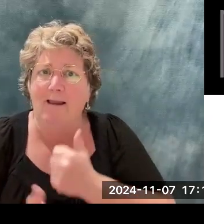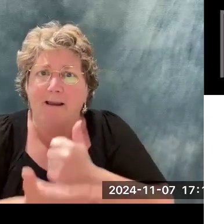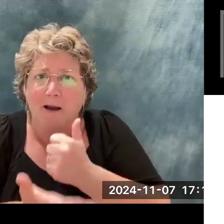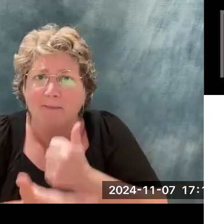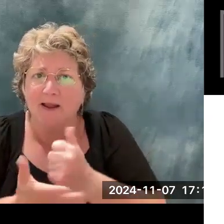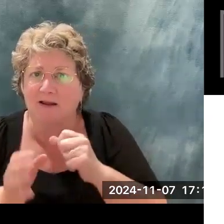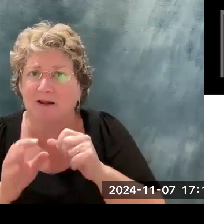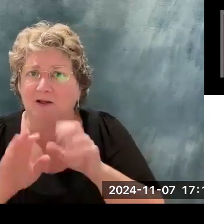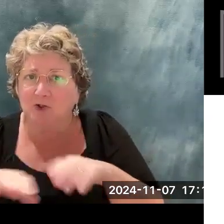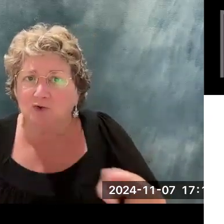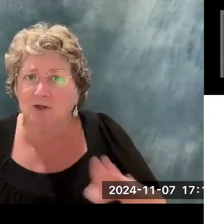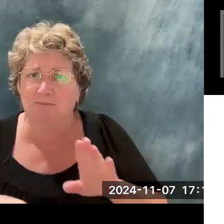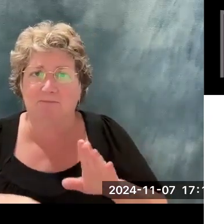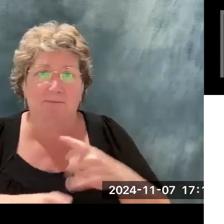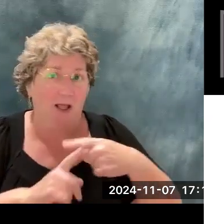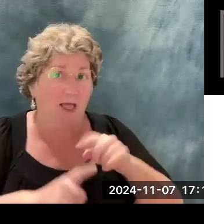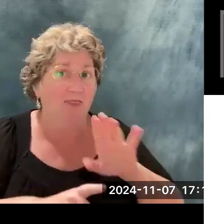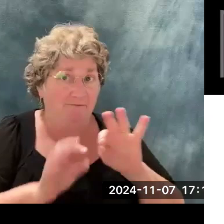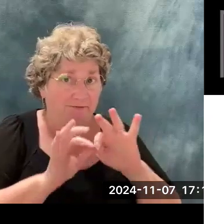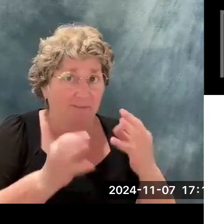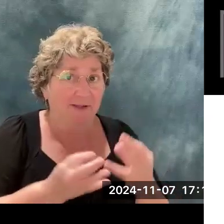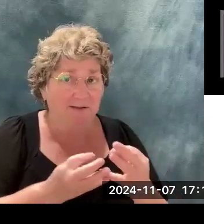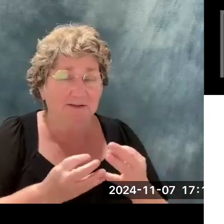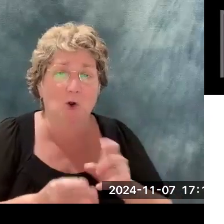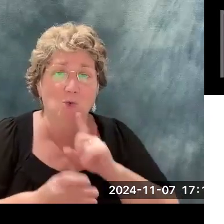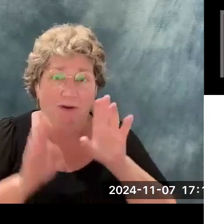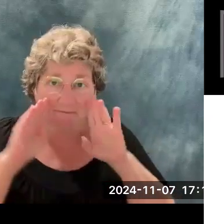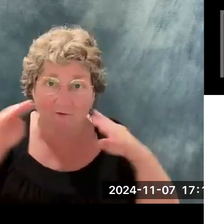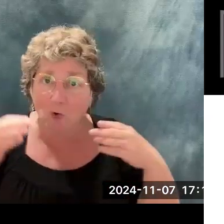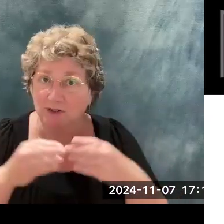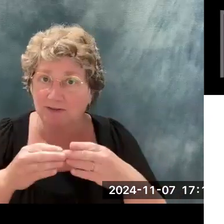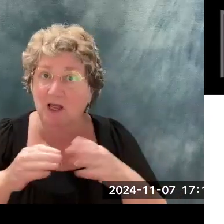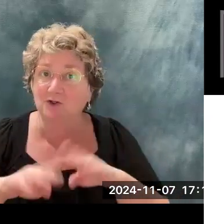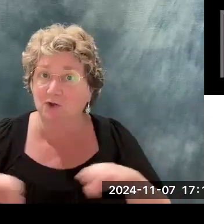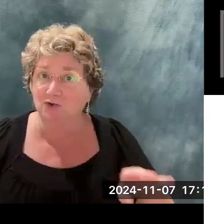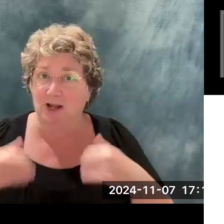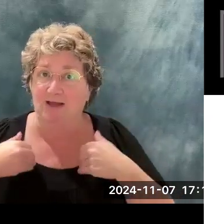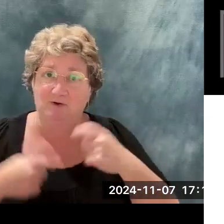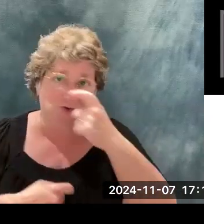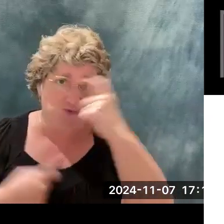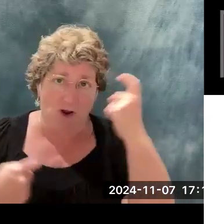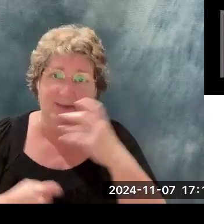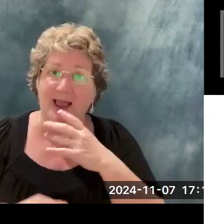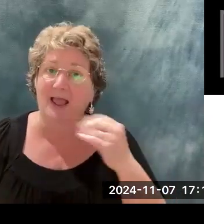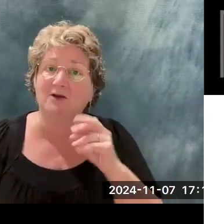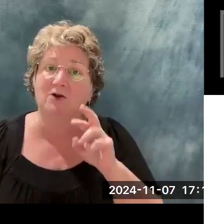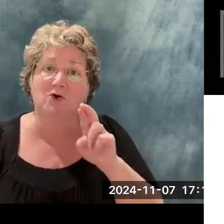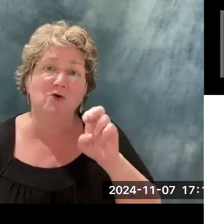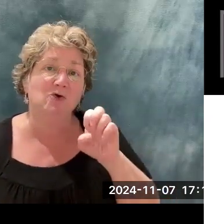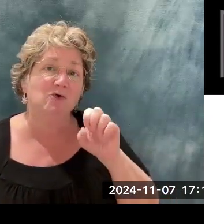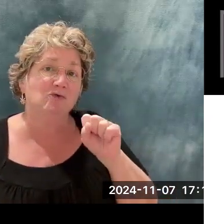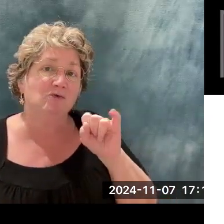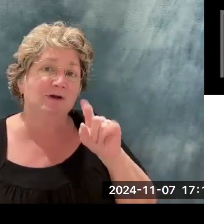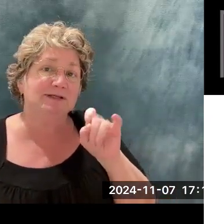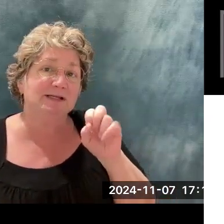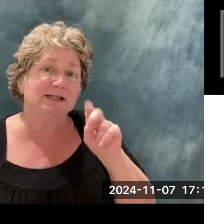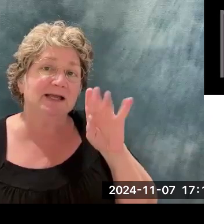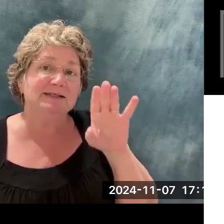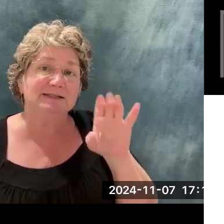behavioral difficulties, trauma, and resiliency. Prior to joining the Department of Children and Families, her most recent roles include